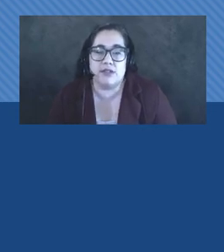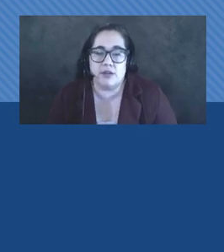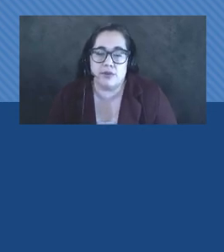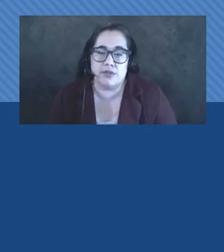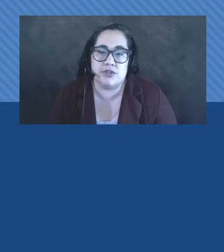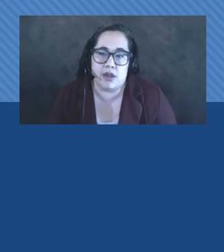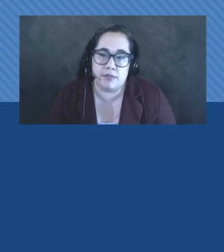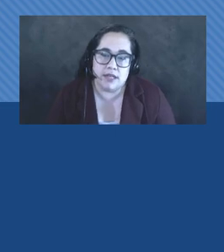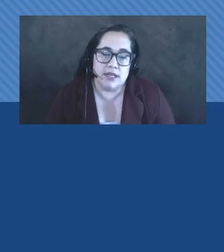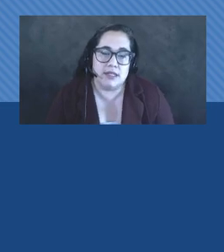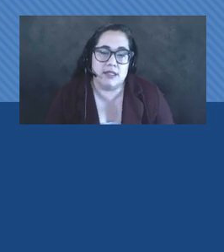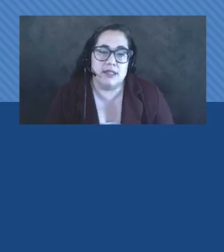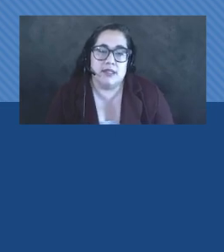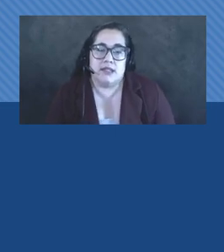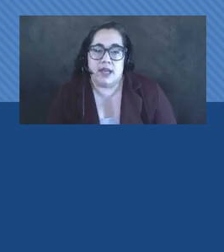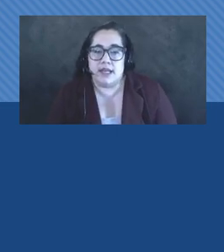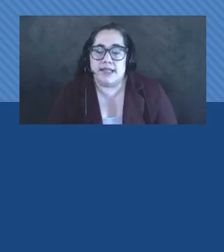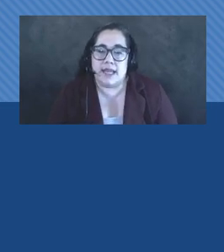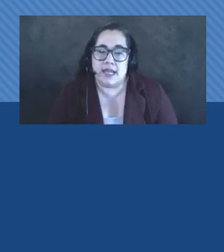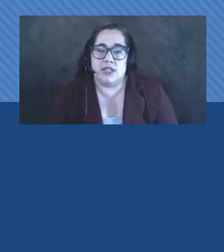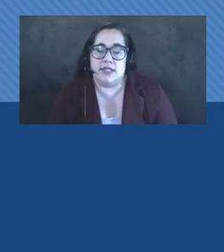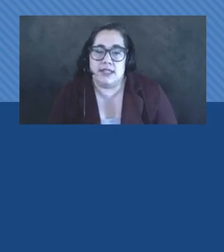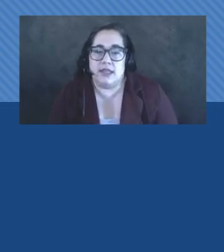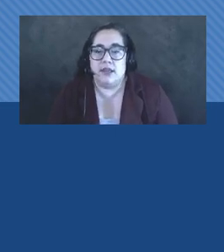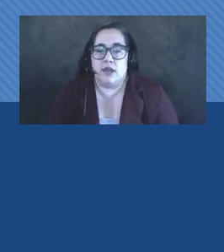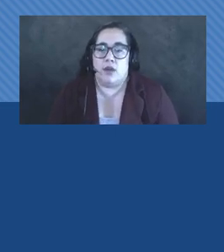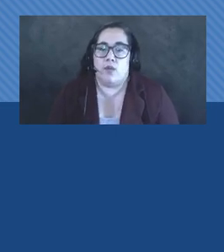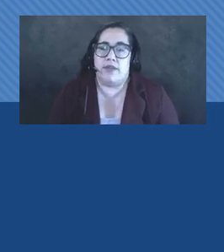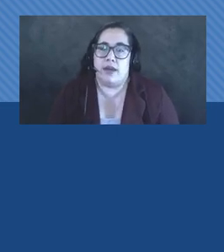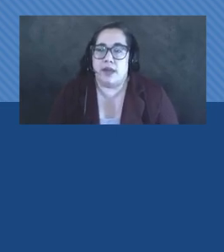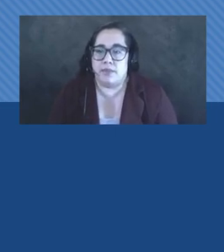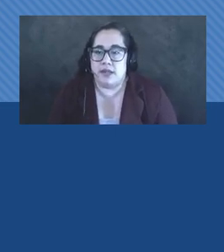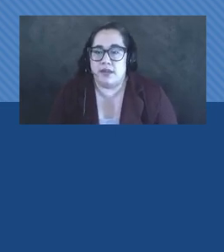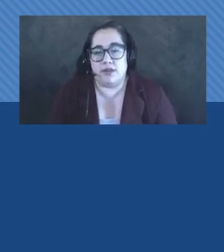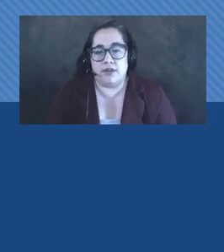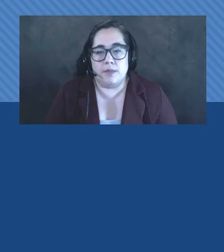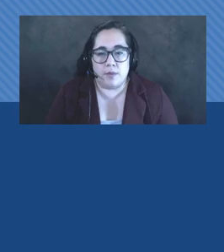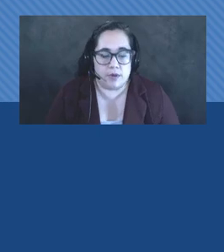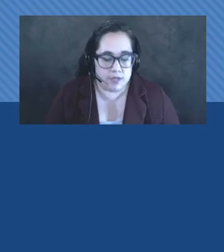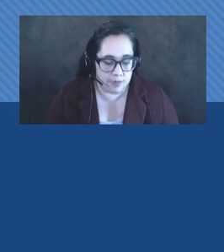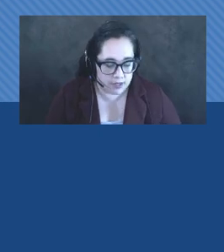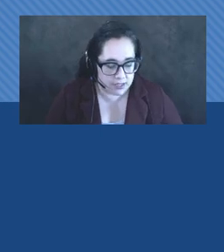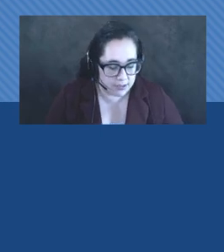interpreter's job to kind of gauge and see where that might be the appropriate response.